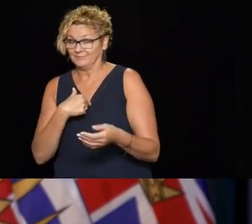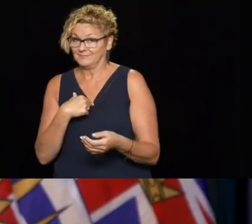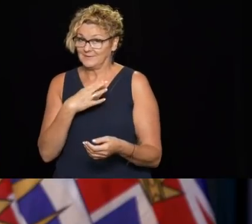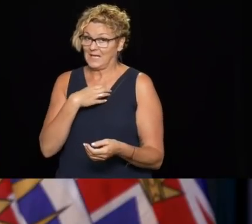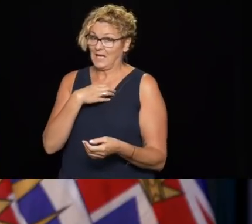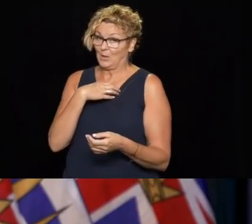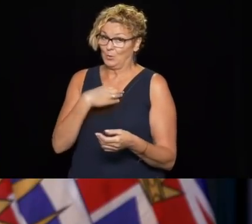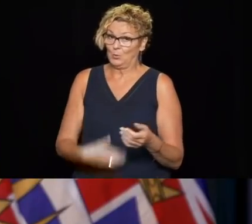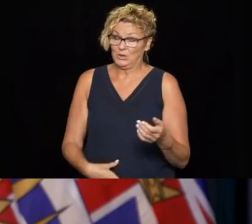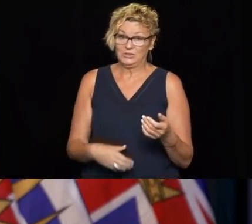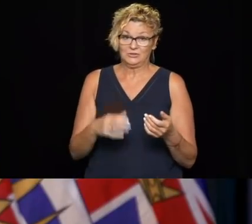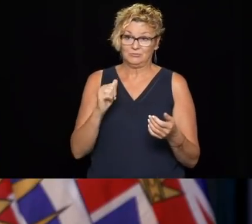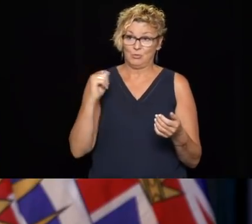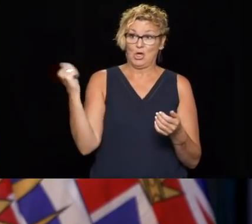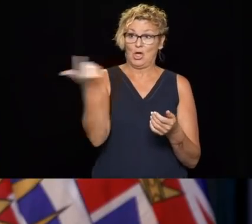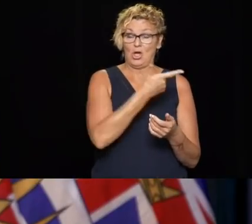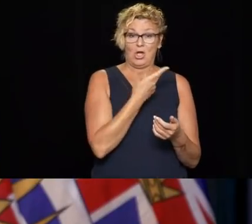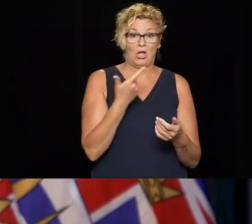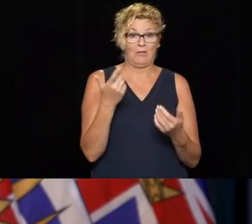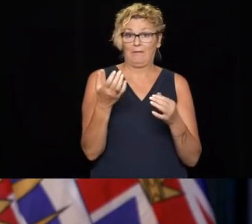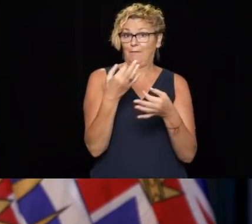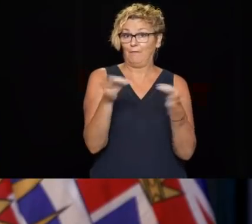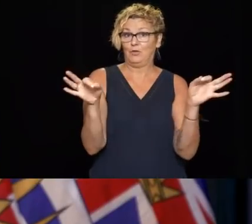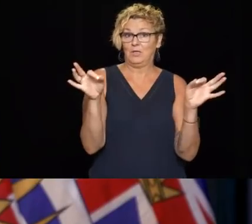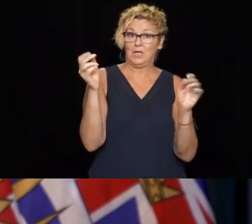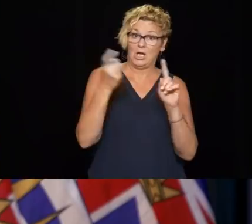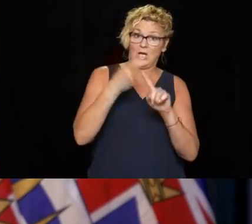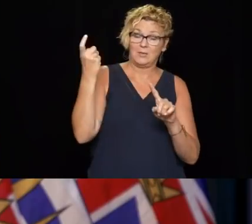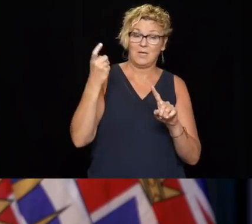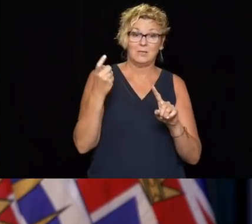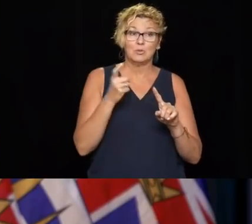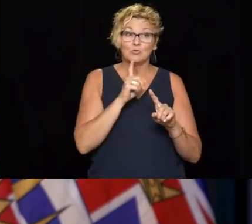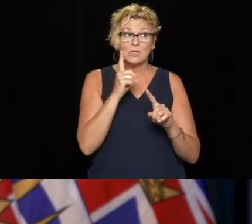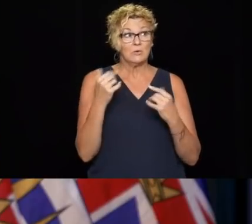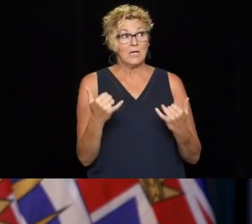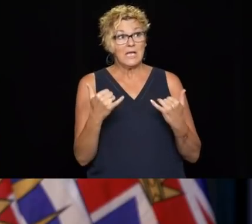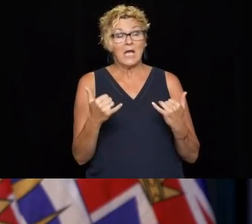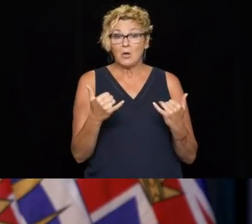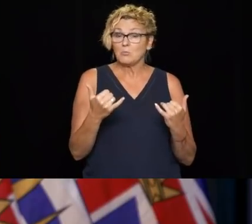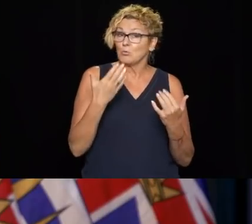there are very few people who are not around somebody who is a high risk and so there